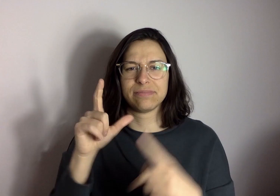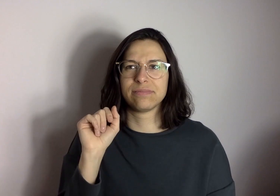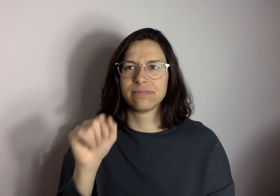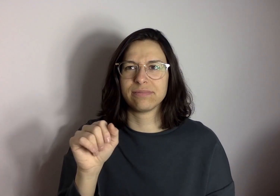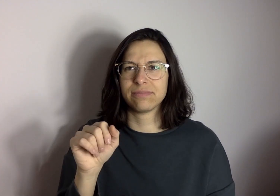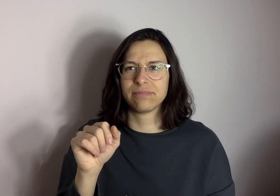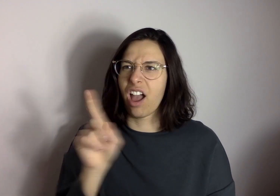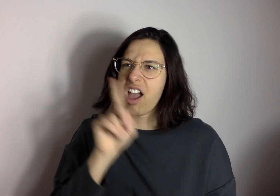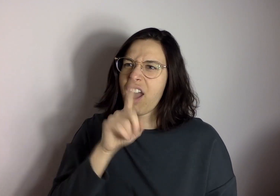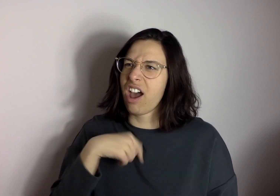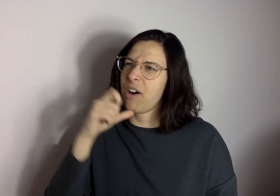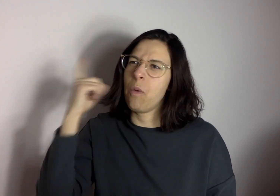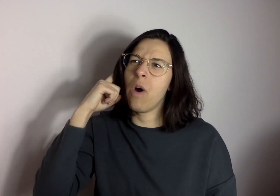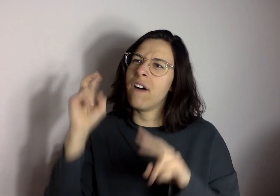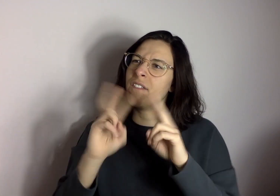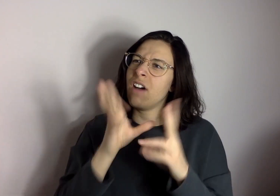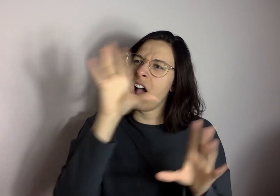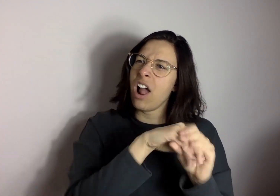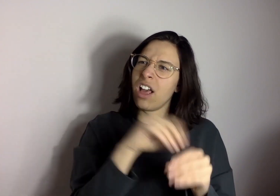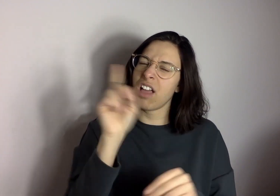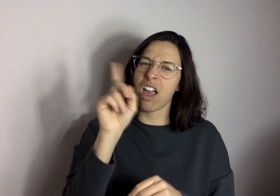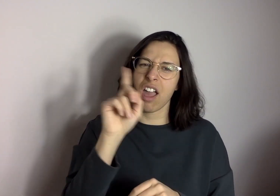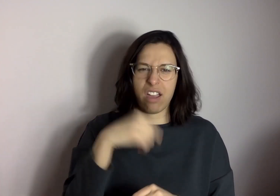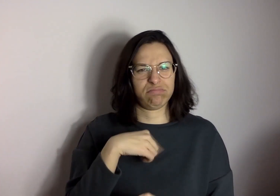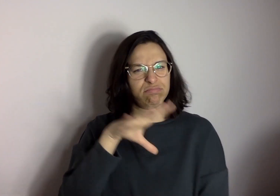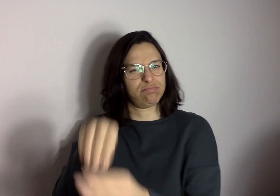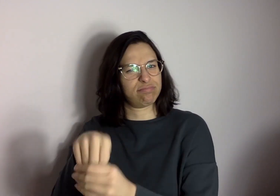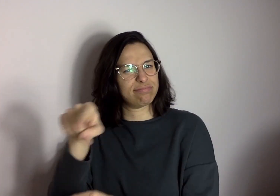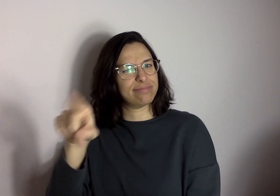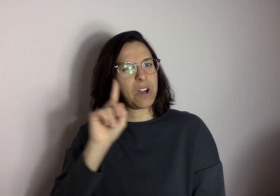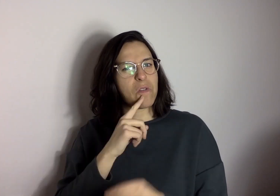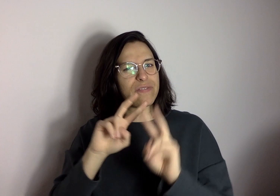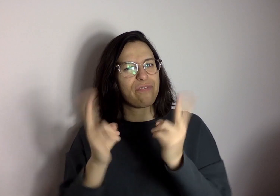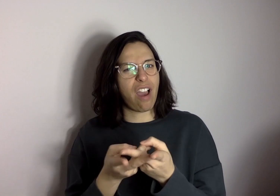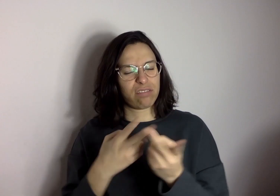I am not part of the hearing world my world is deaf….